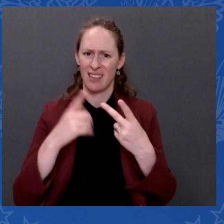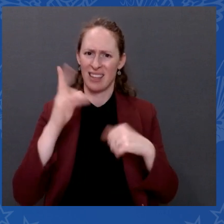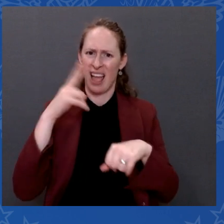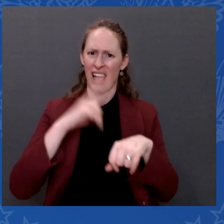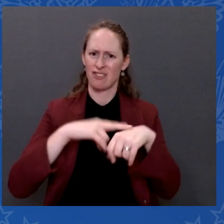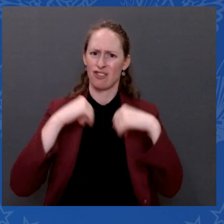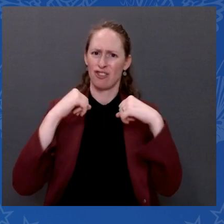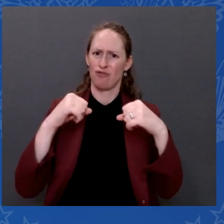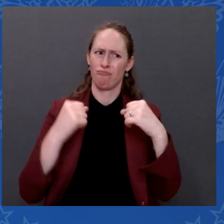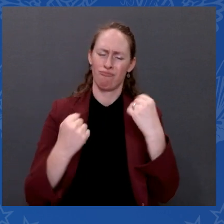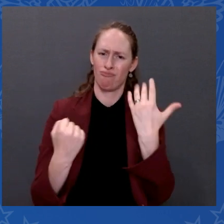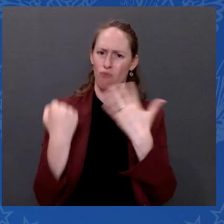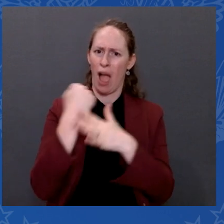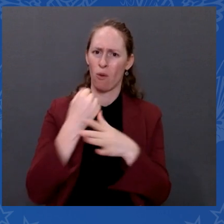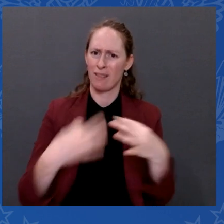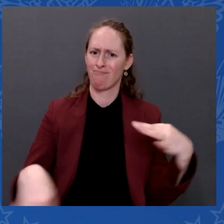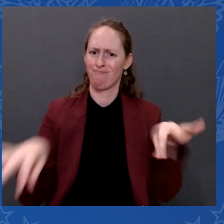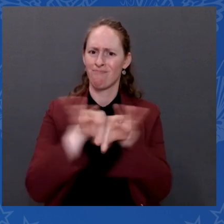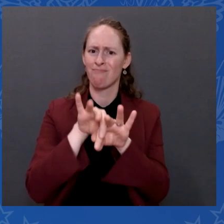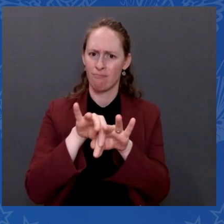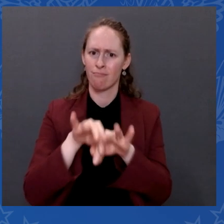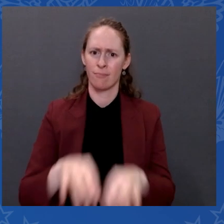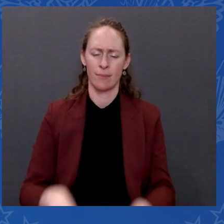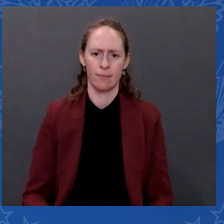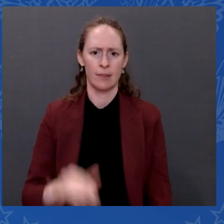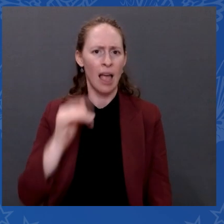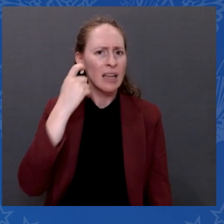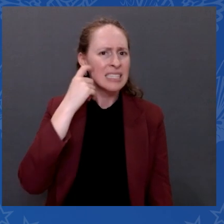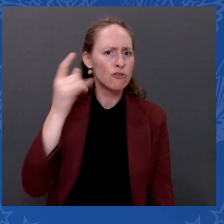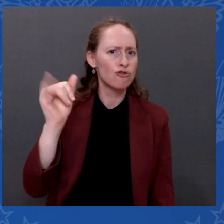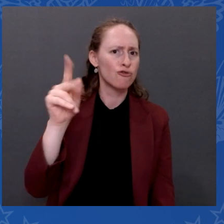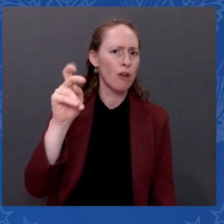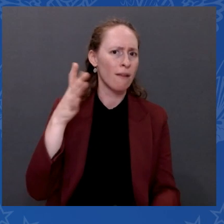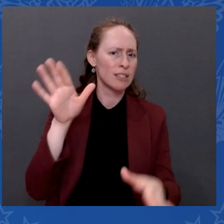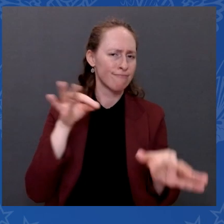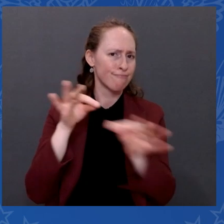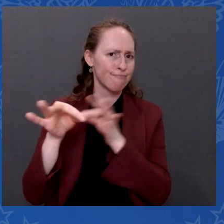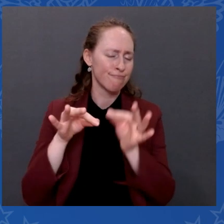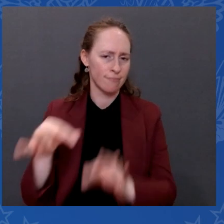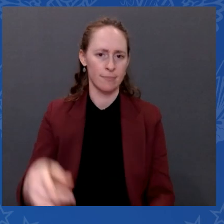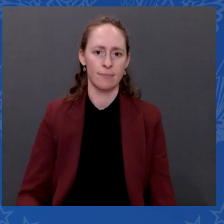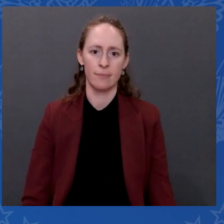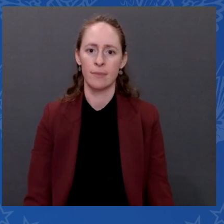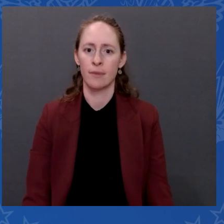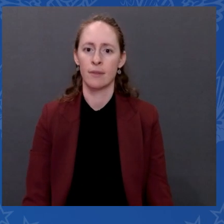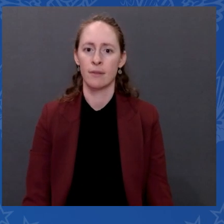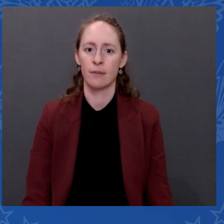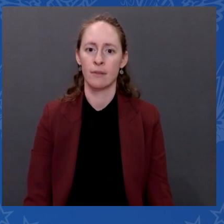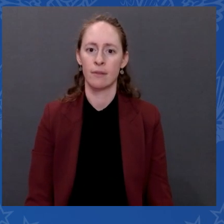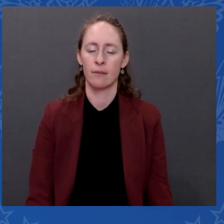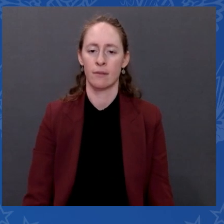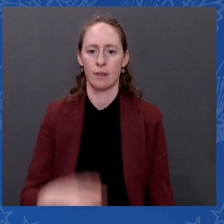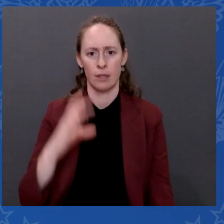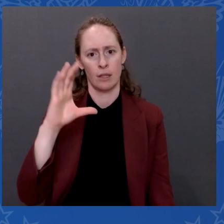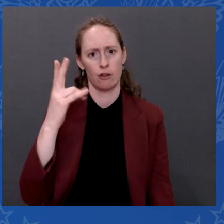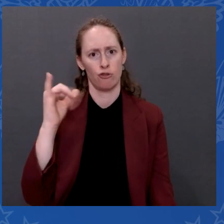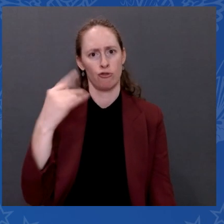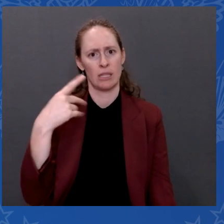Semiconductors also power -- power our weapons systems. And -- and, Jim, earlier this year, I went down to Lockheed's factory,